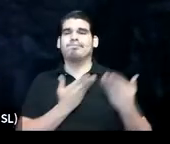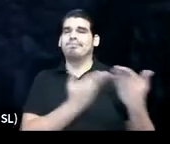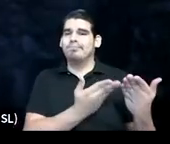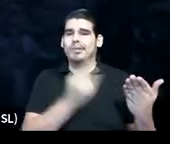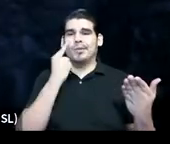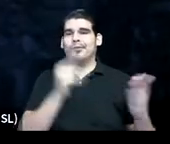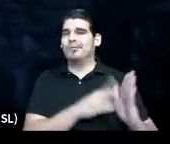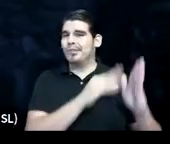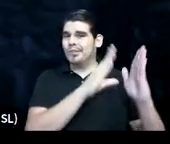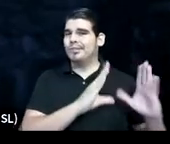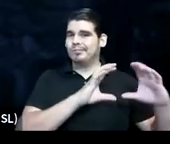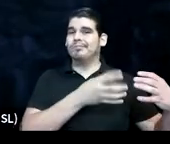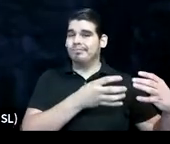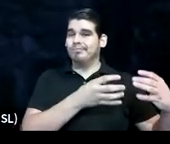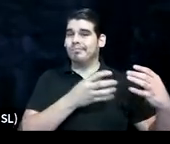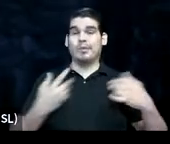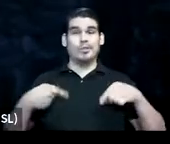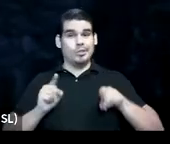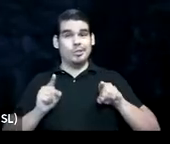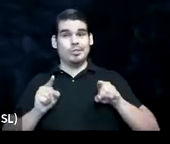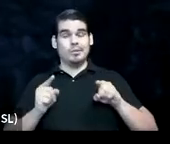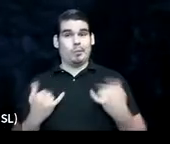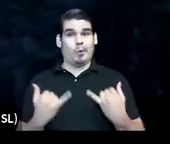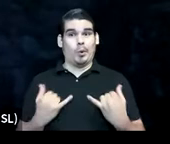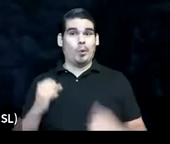please feel free, you can. I'm sure you can raise your hand and we can unmute you as well.